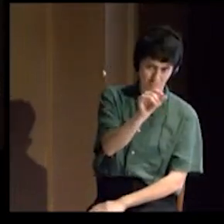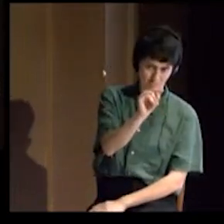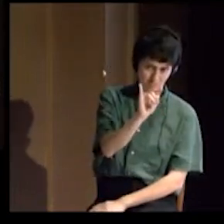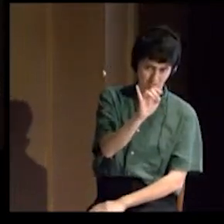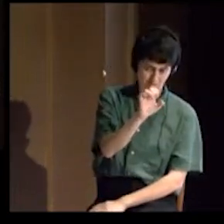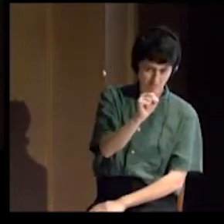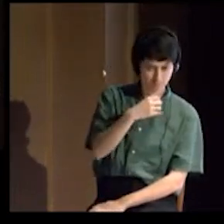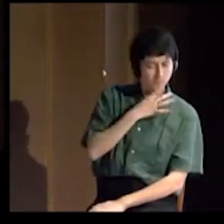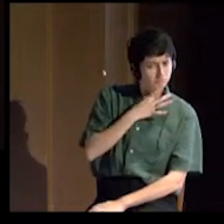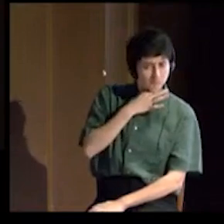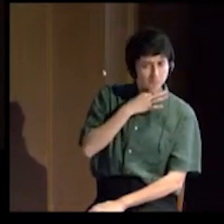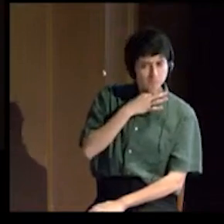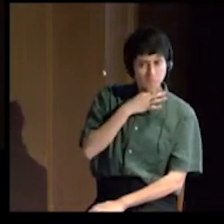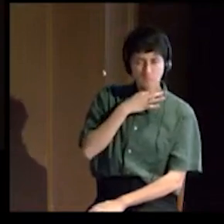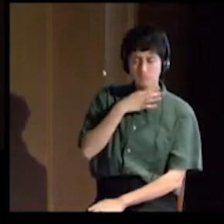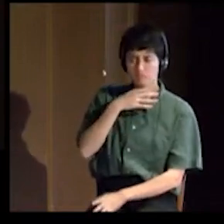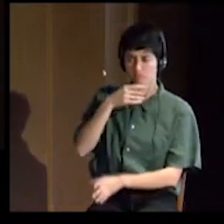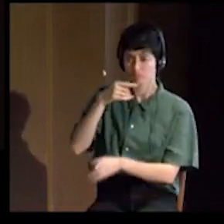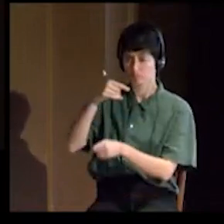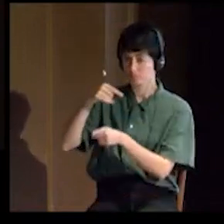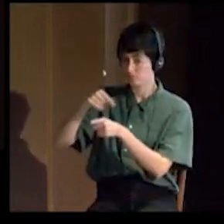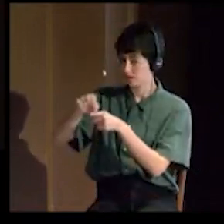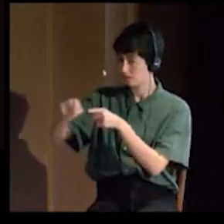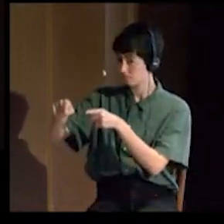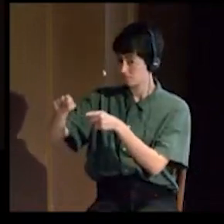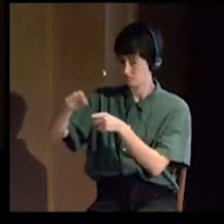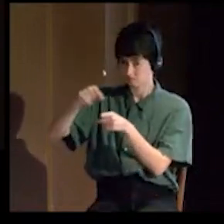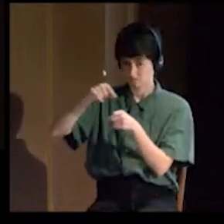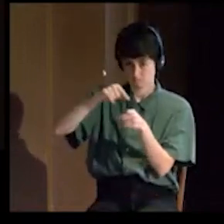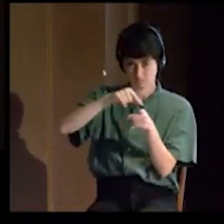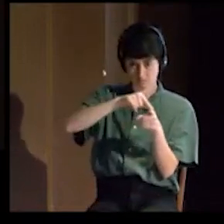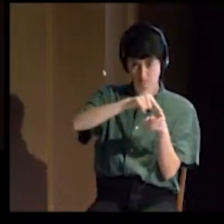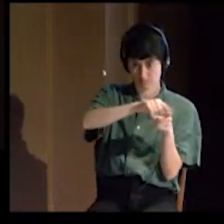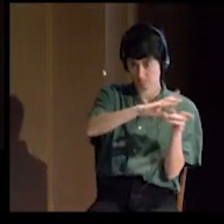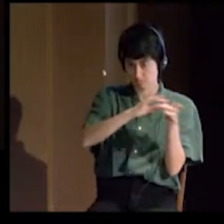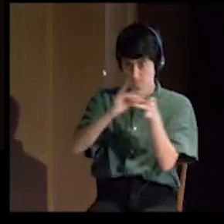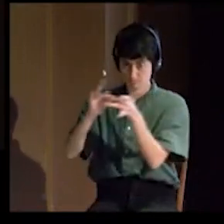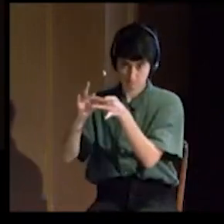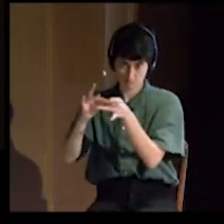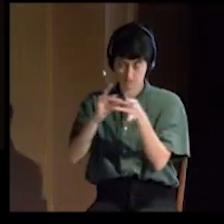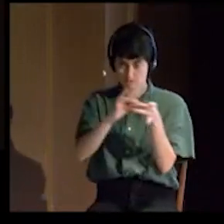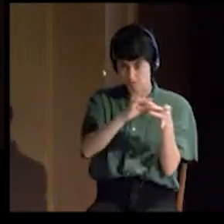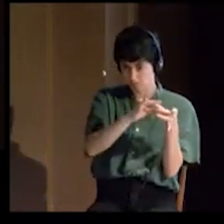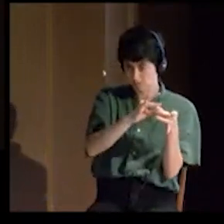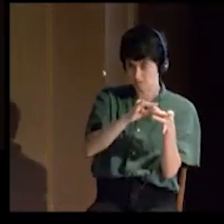relationships with where you see the aplites and where you see obsidians erupting,